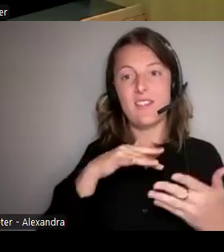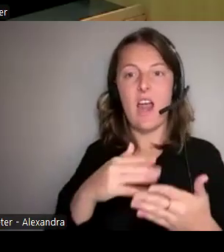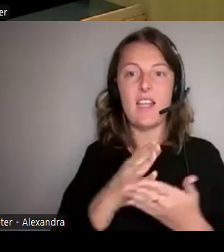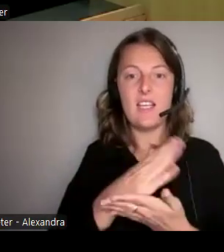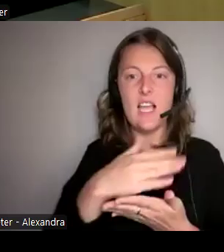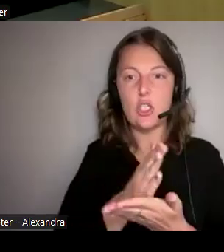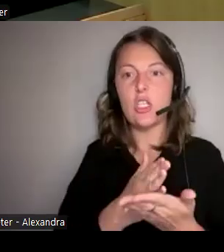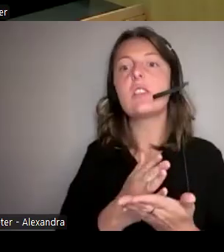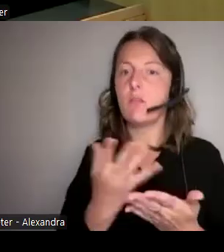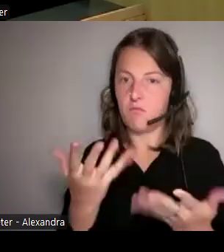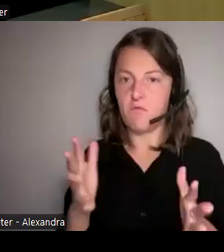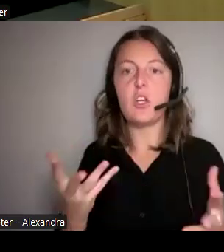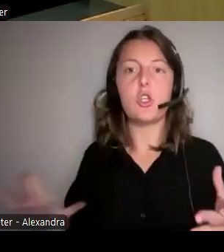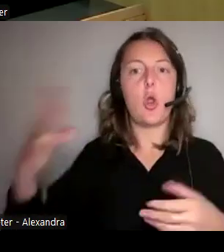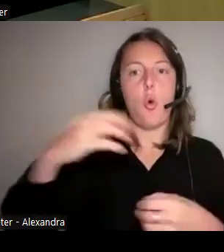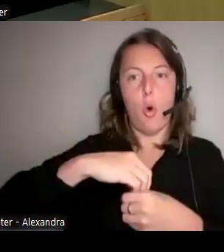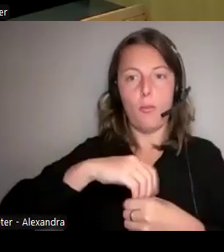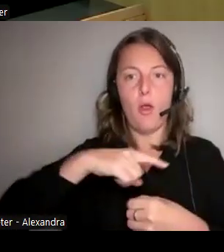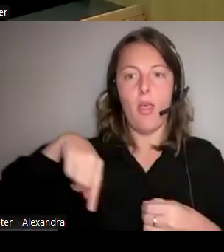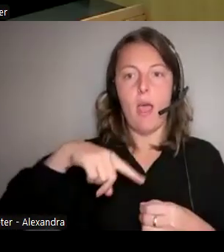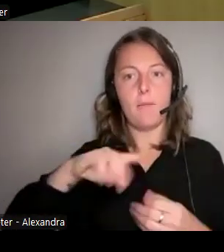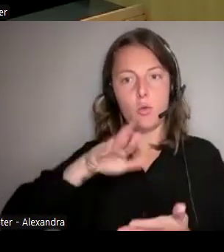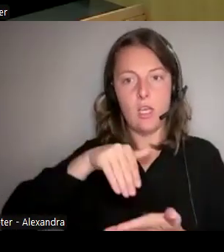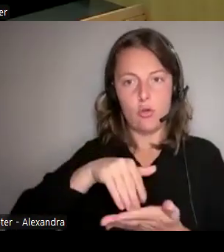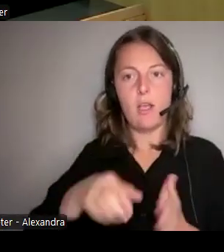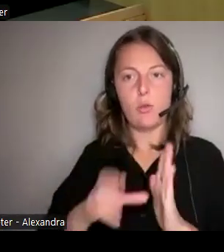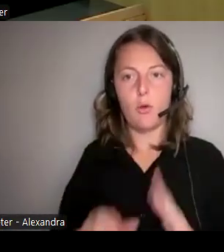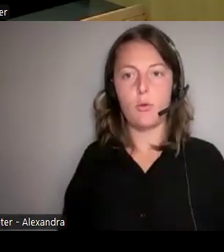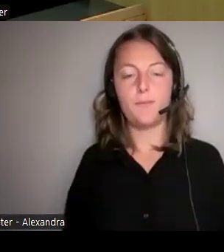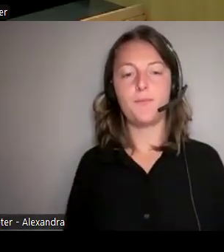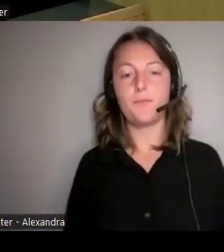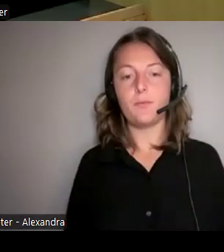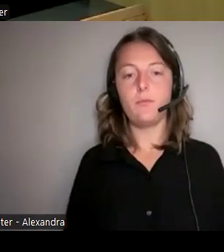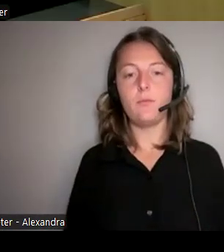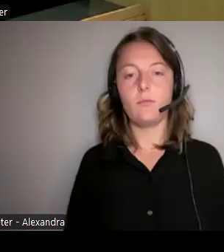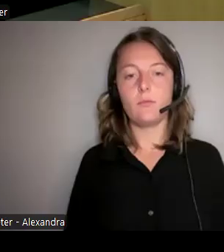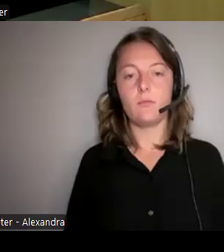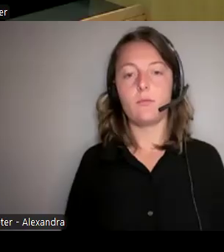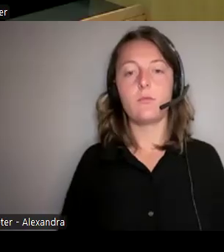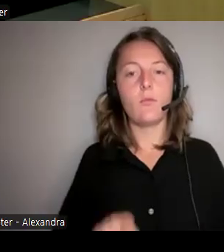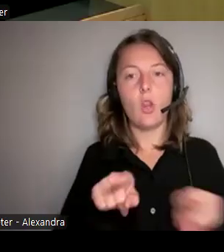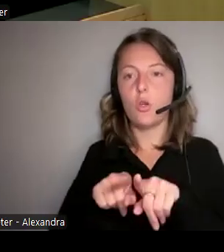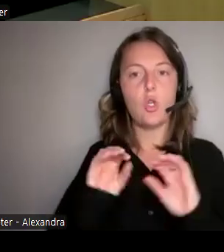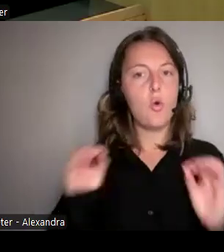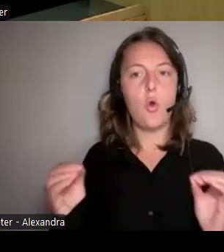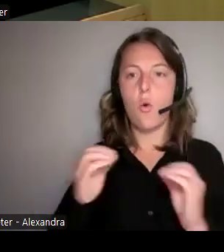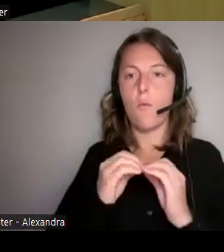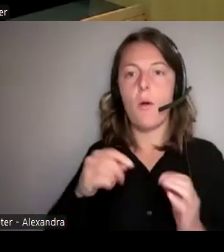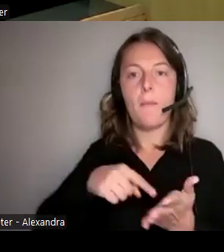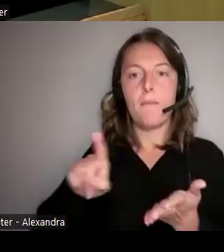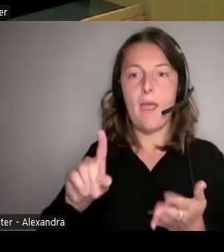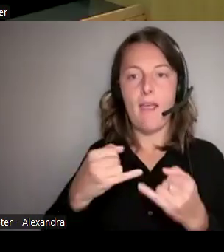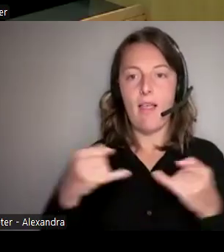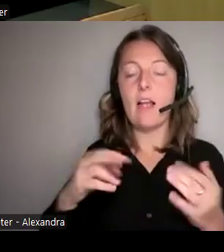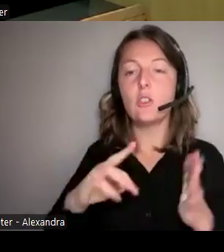into centralized review. Um it um so there's also no more pay lines meaning that funding decisions